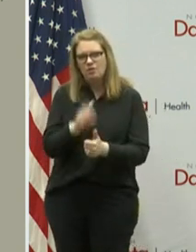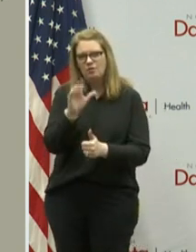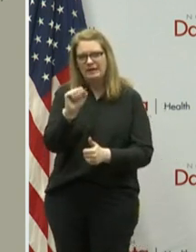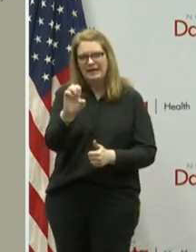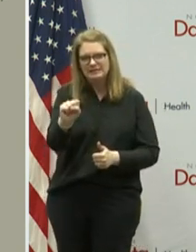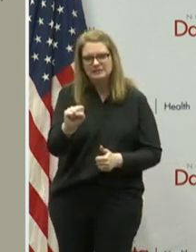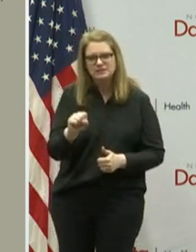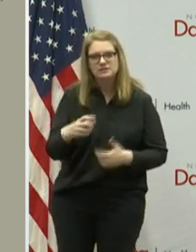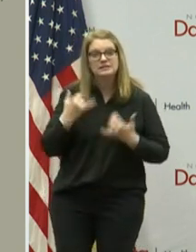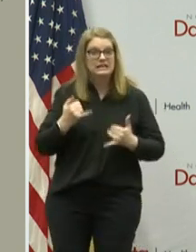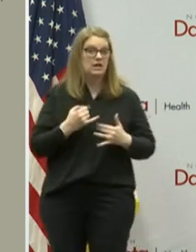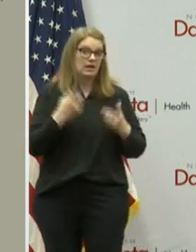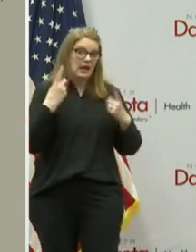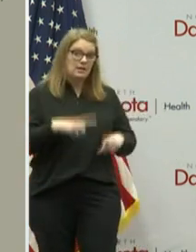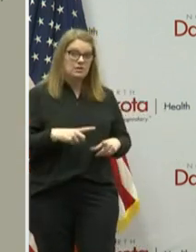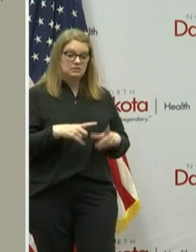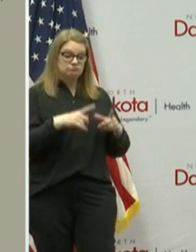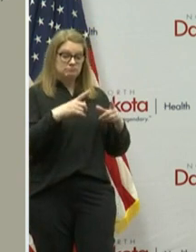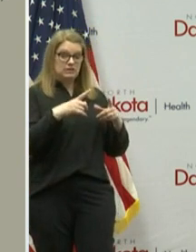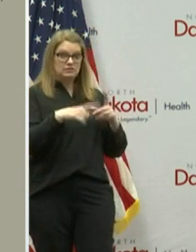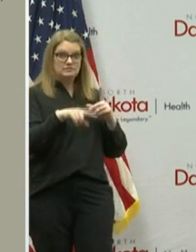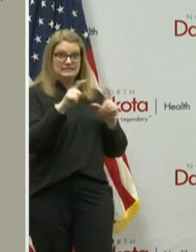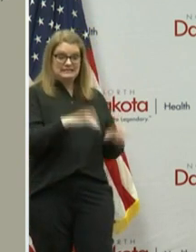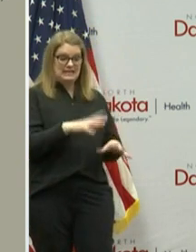THOSE, AND OUR GOAL HERE IS GOT